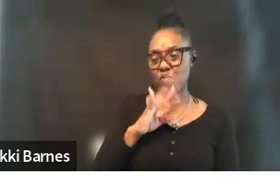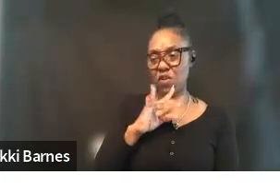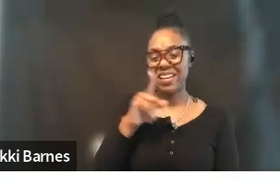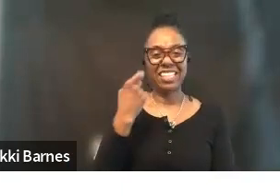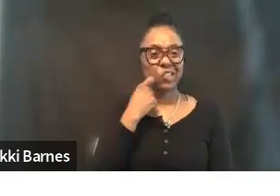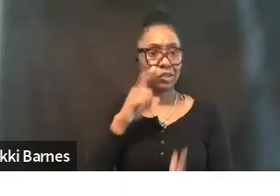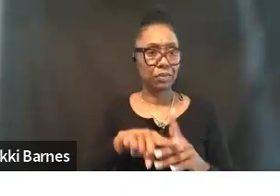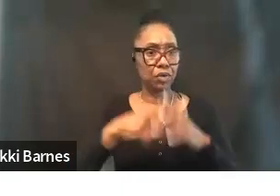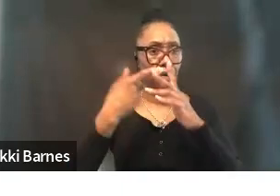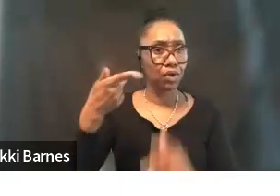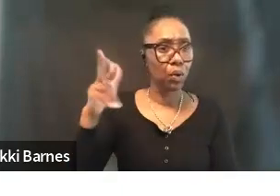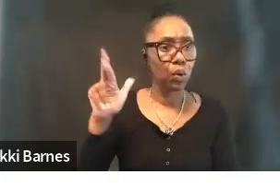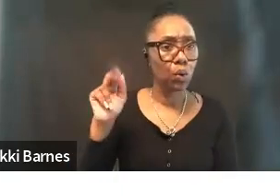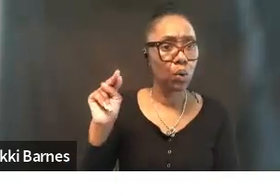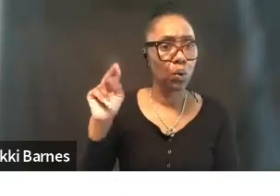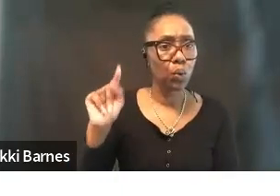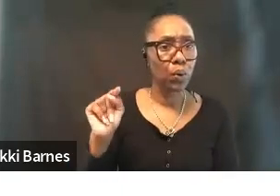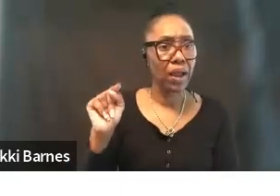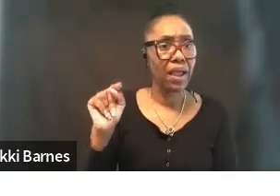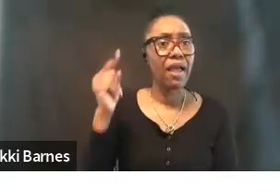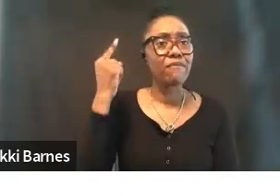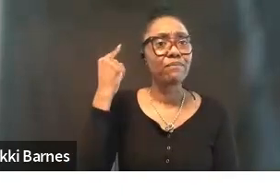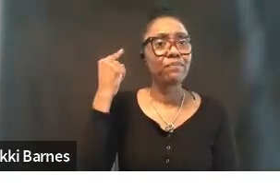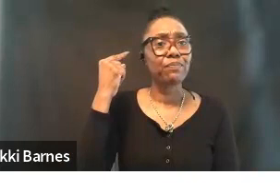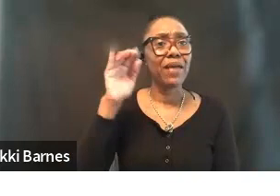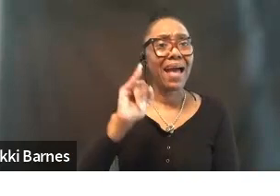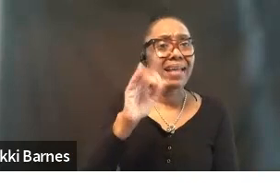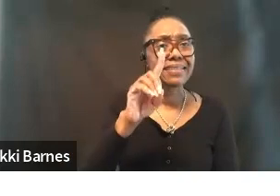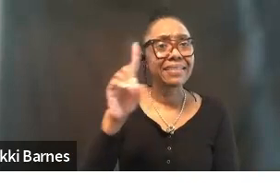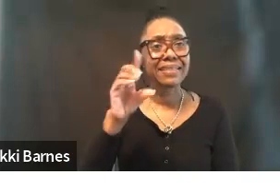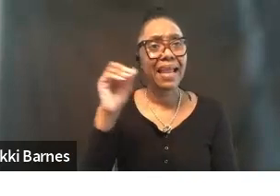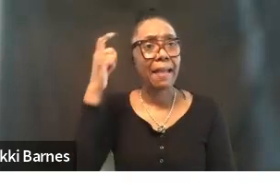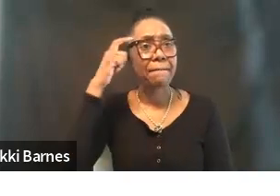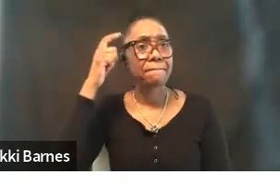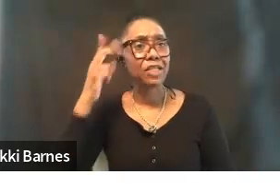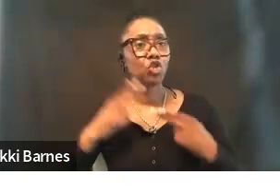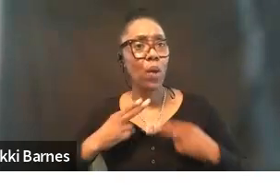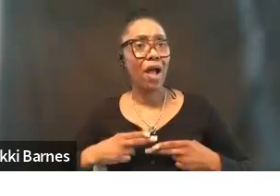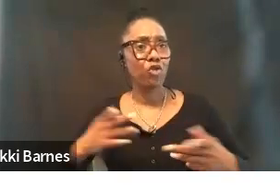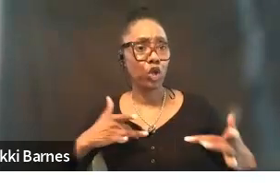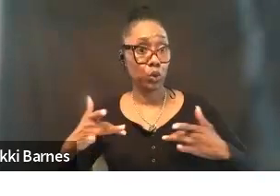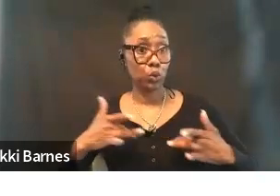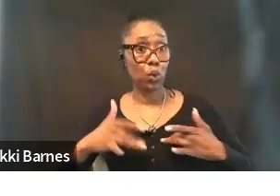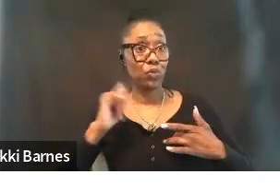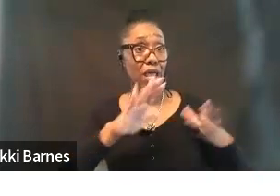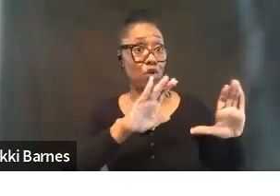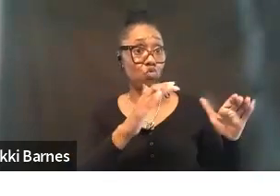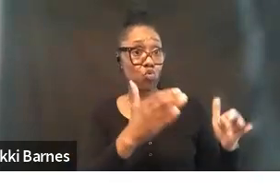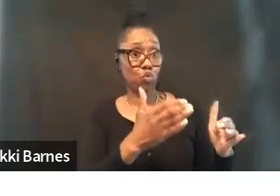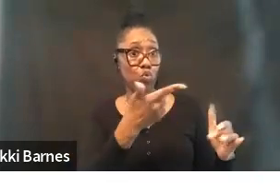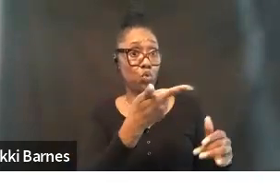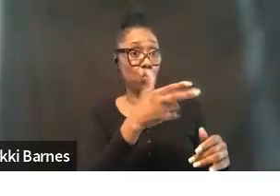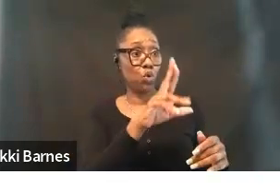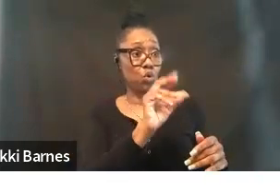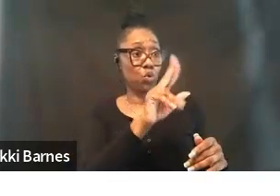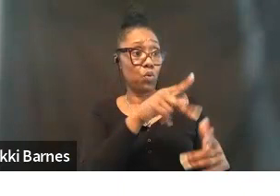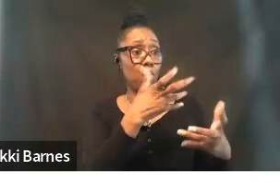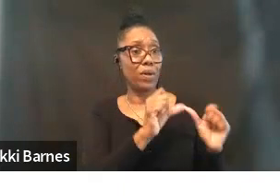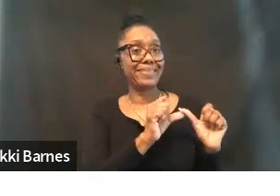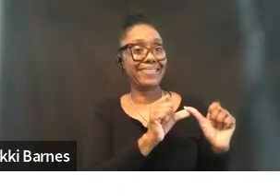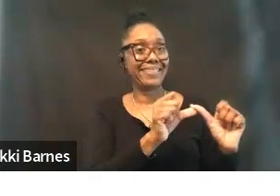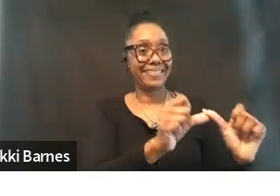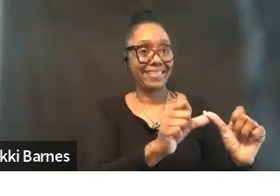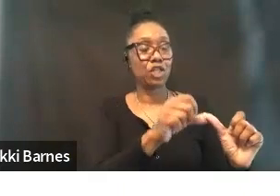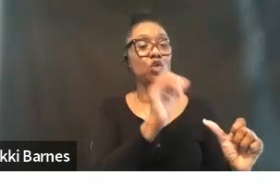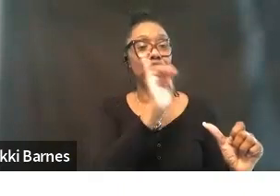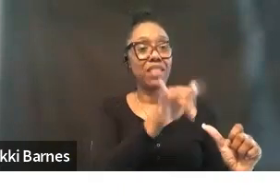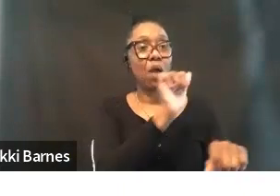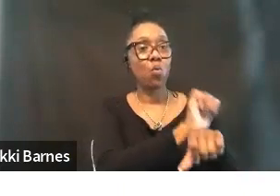Related to meeting the needs of individuals with IDD and mental health concerns and so the group also wanted to continue the work of that grant and actually agree to expand to include the entire work group.